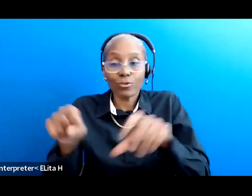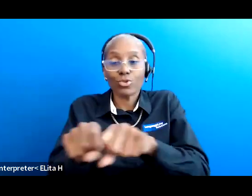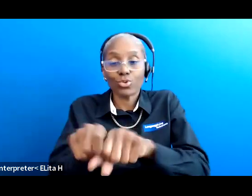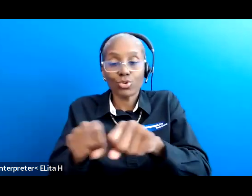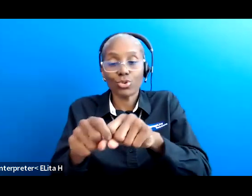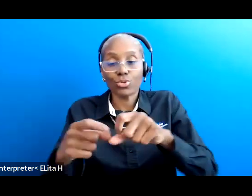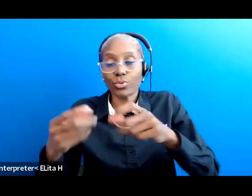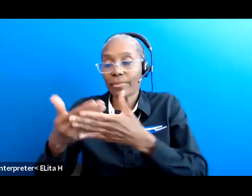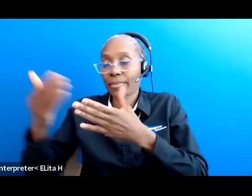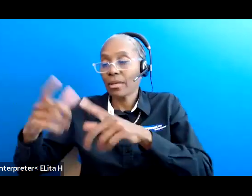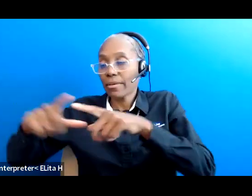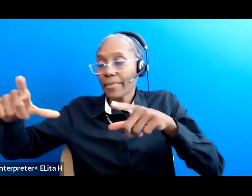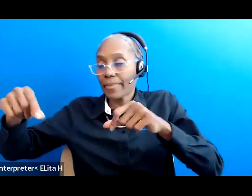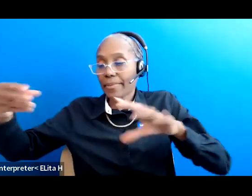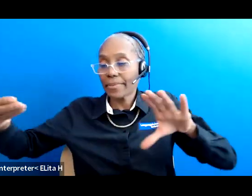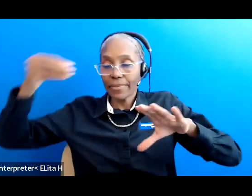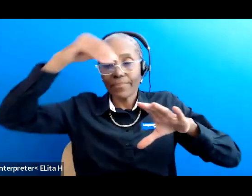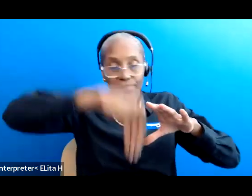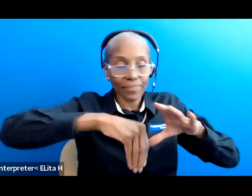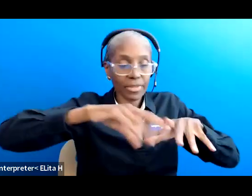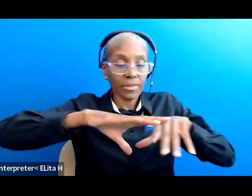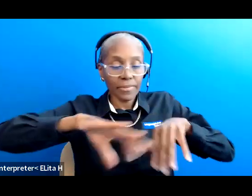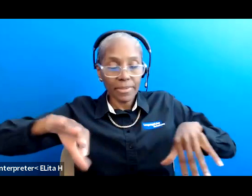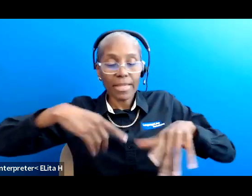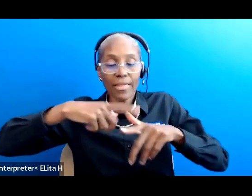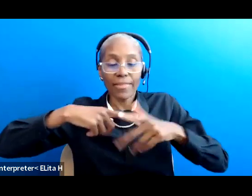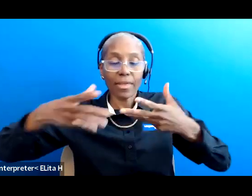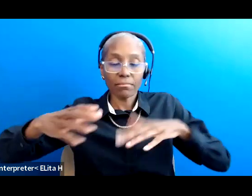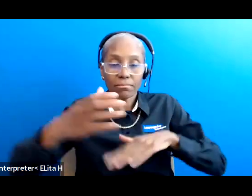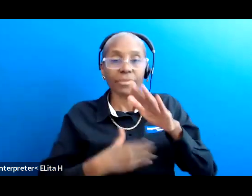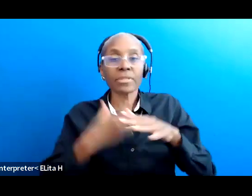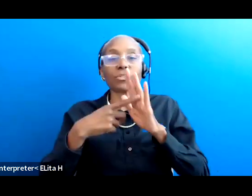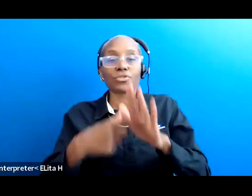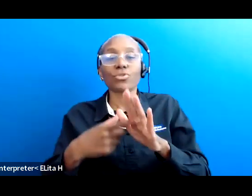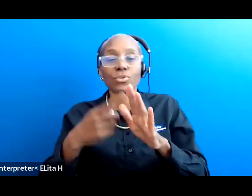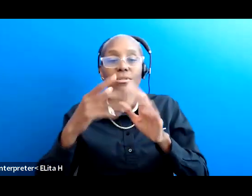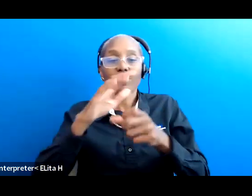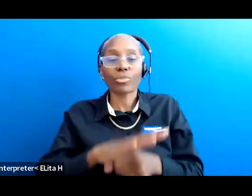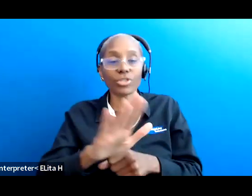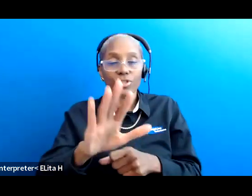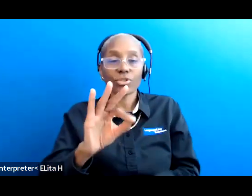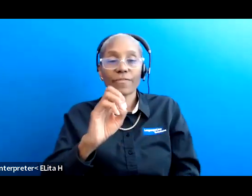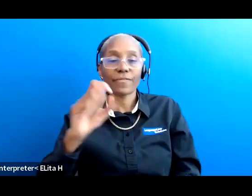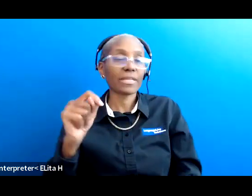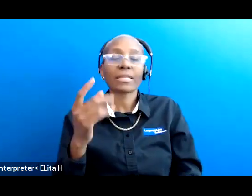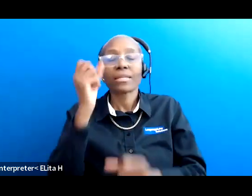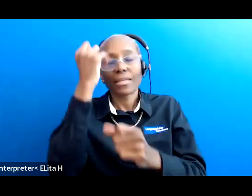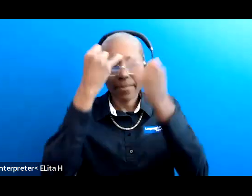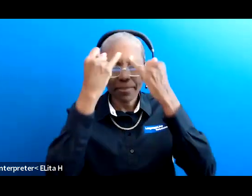It's a good sales technique, but it also shows pressure in the feet. Now imagine that if you're doing that for the whole body.